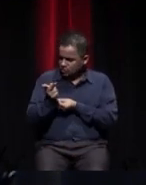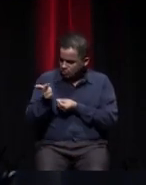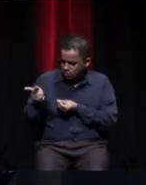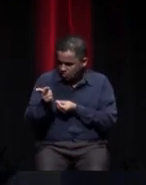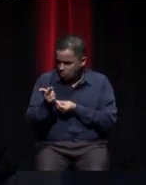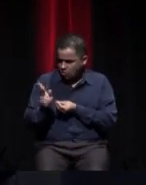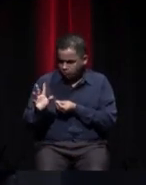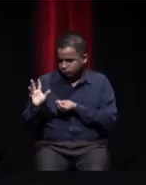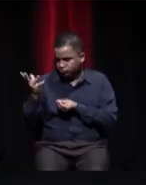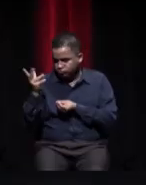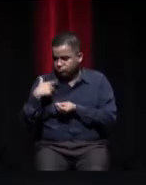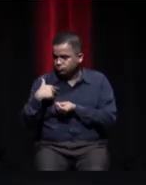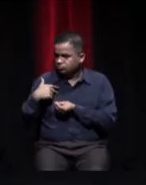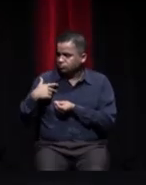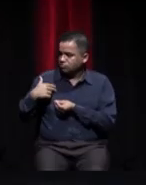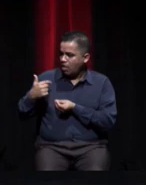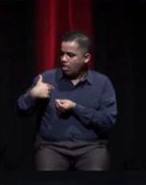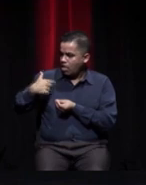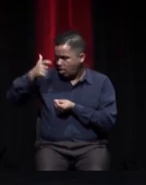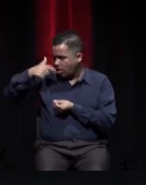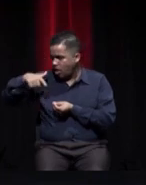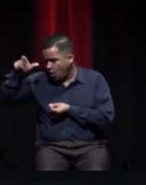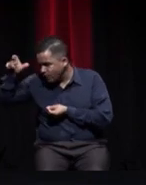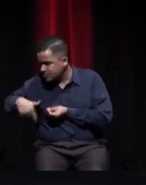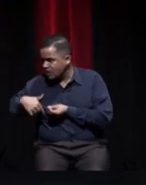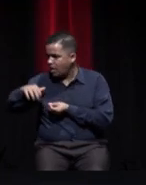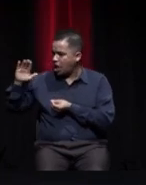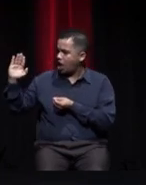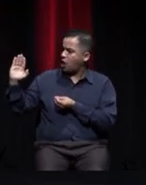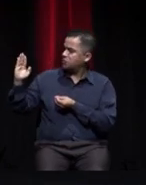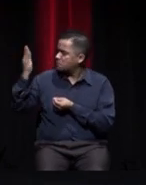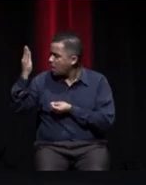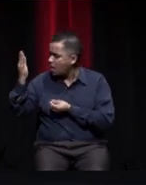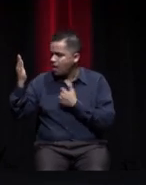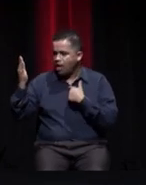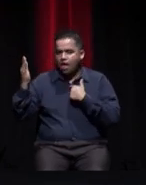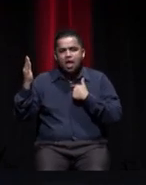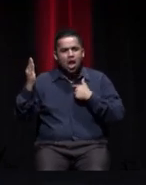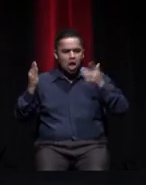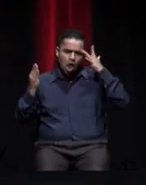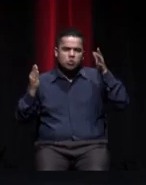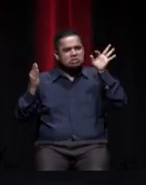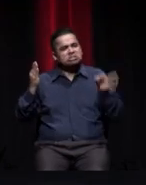You and I, my mirror and I, my confirmations and I, my algorithm and I,